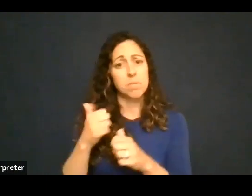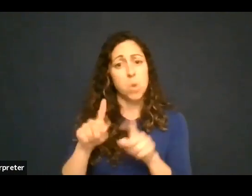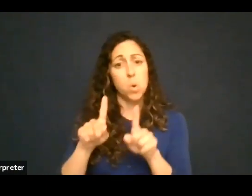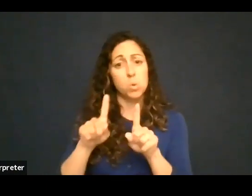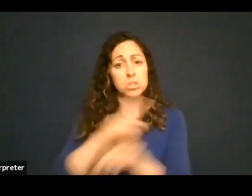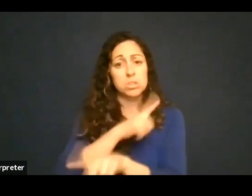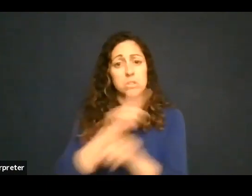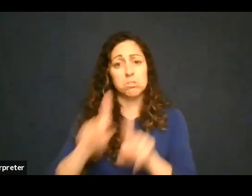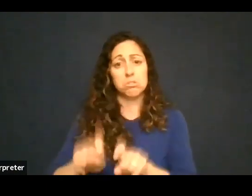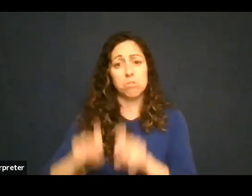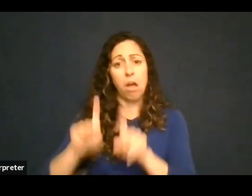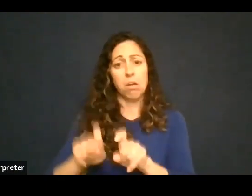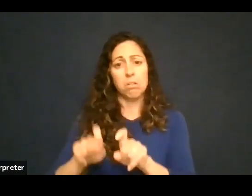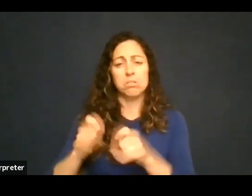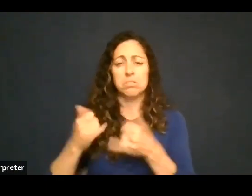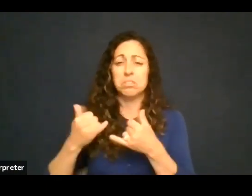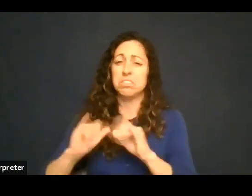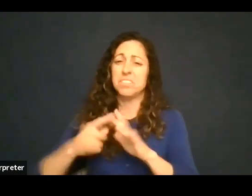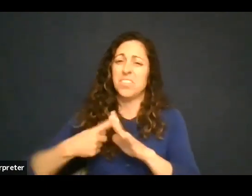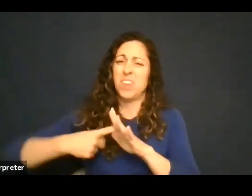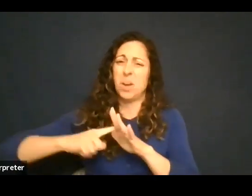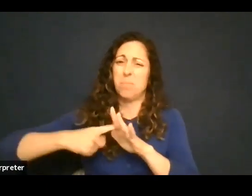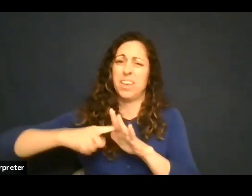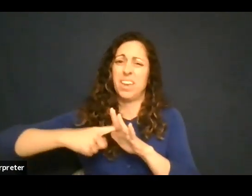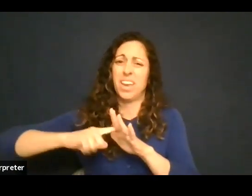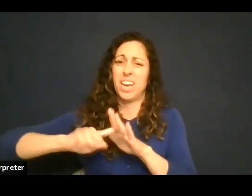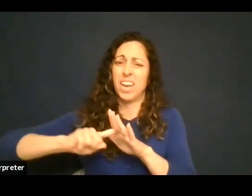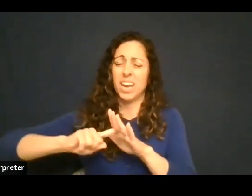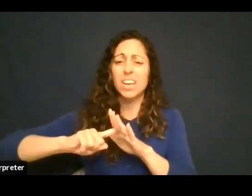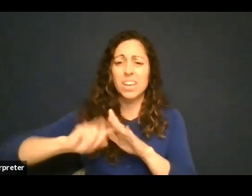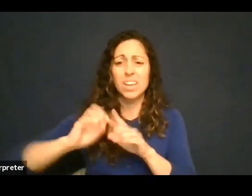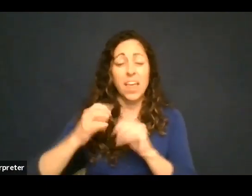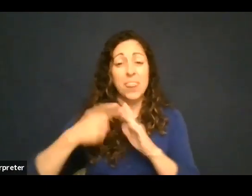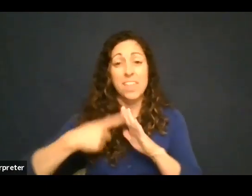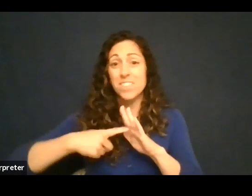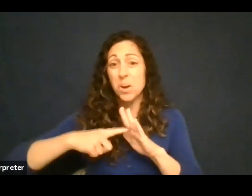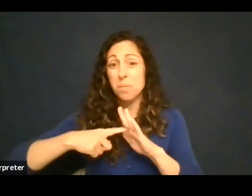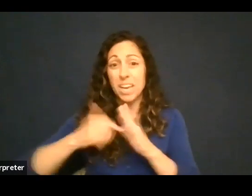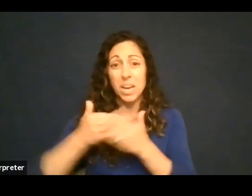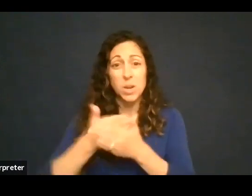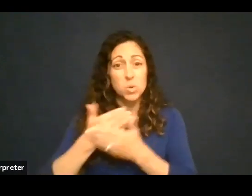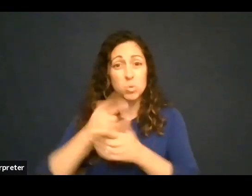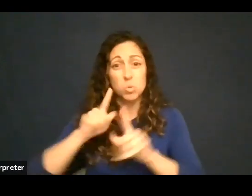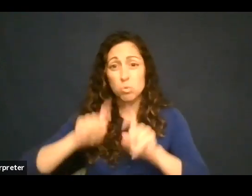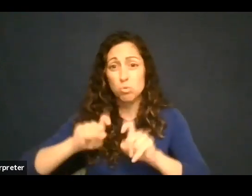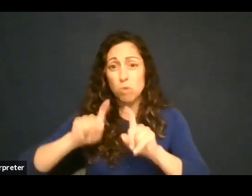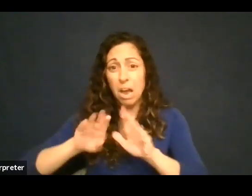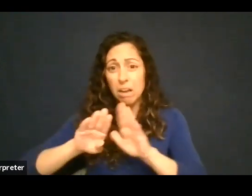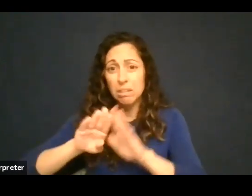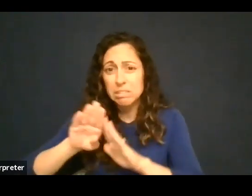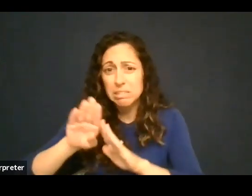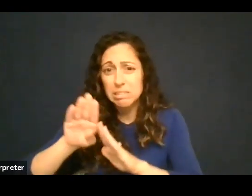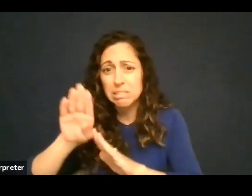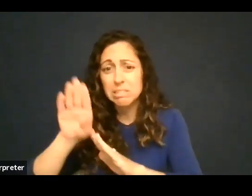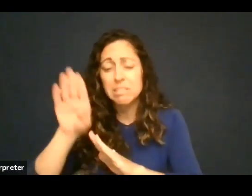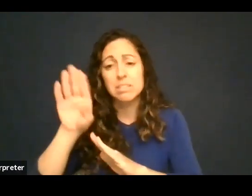And at these stages of development, you want to just have first, prove that your drug really